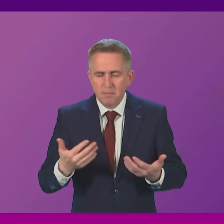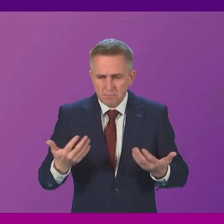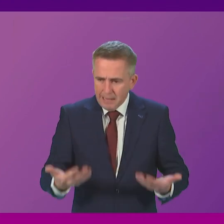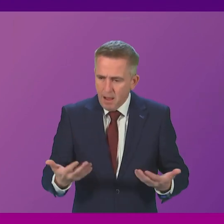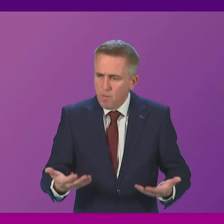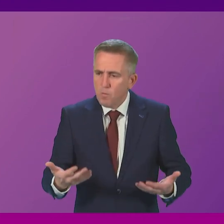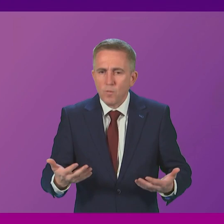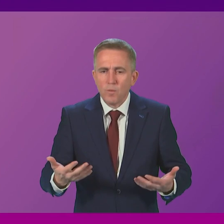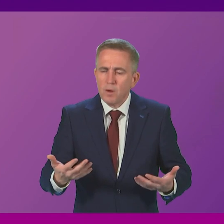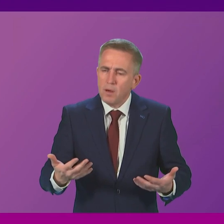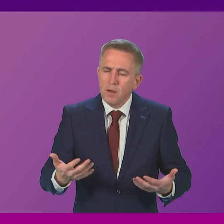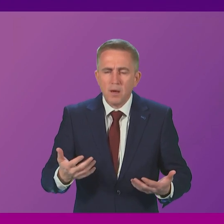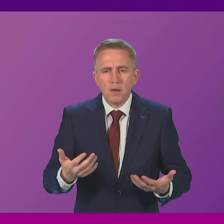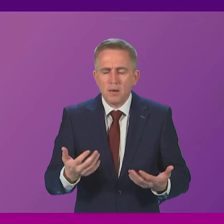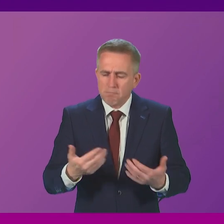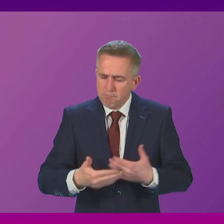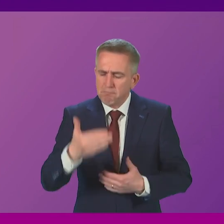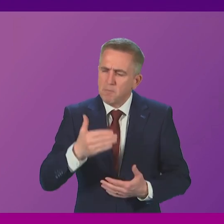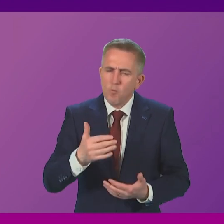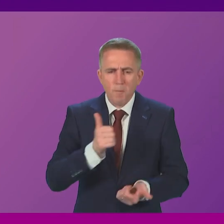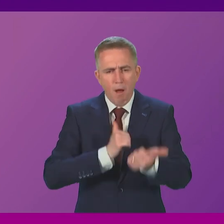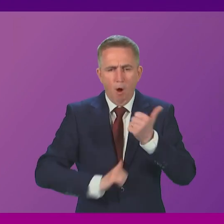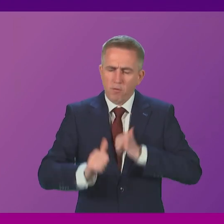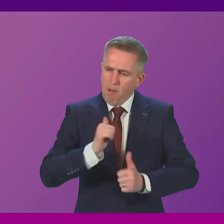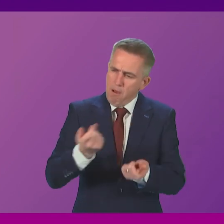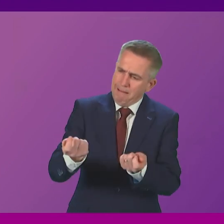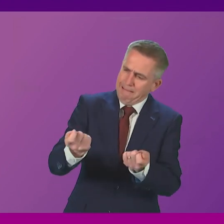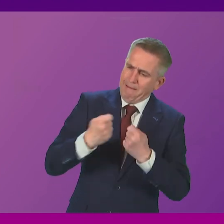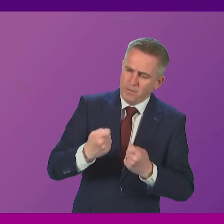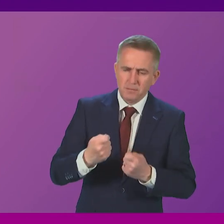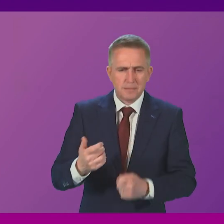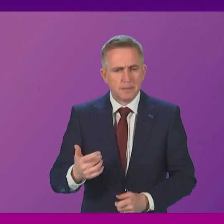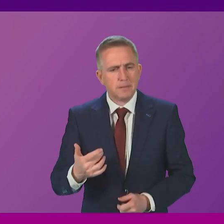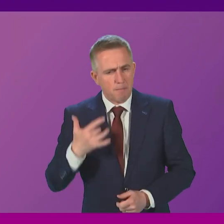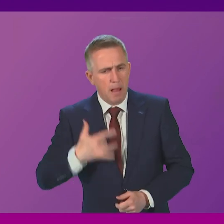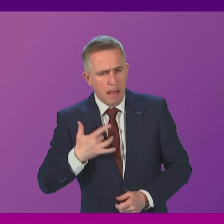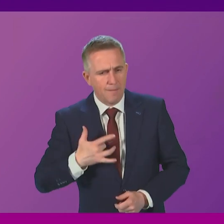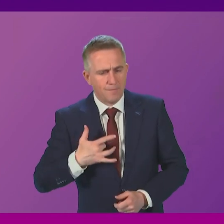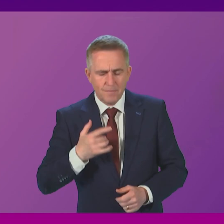Doing that will be the honour and the privilege of my life, and I will strive every single